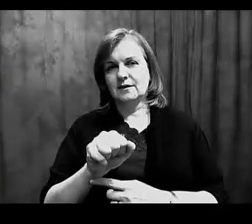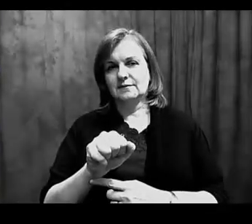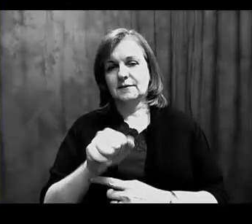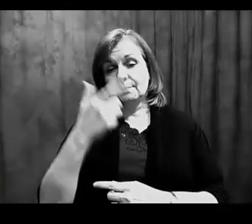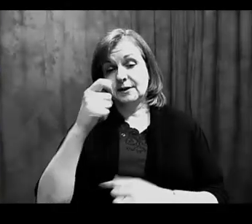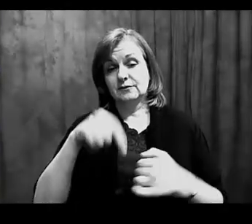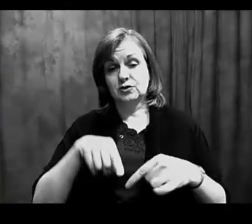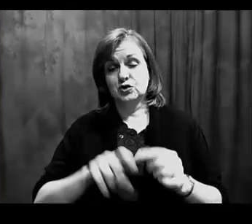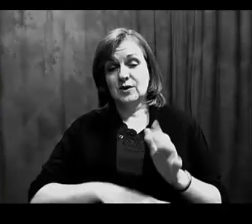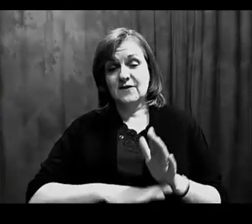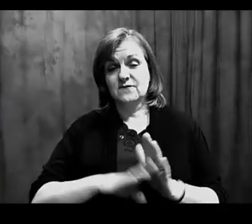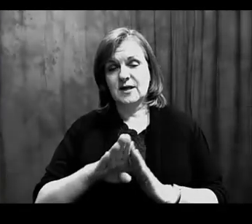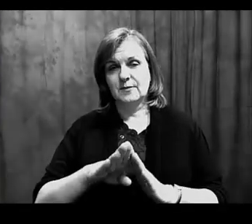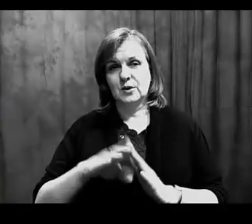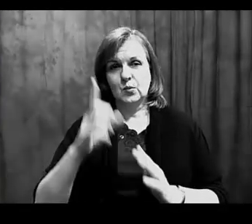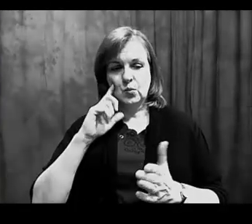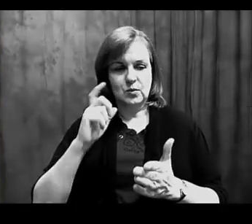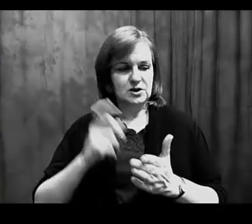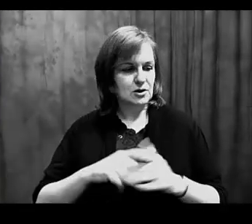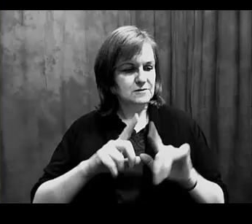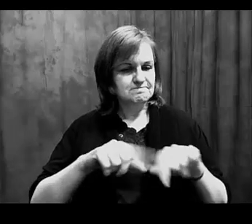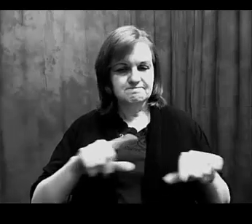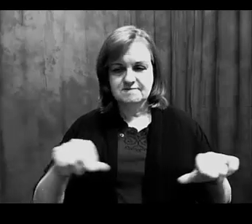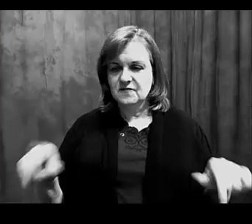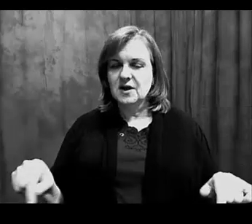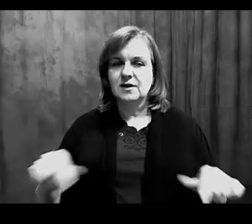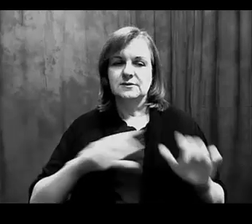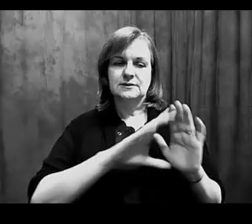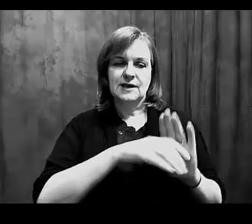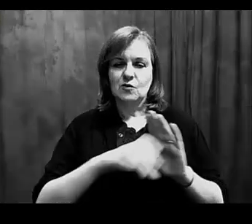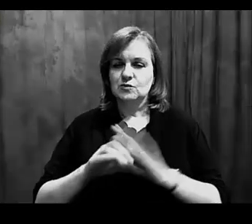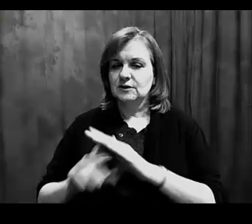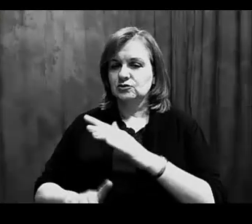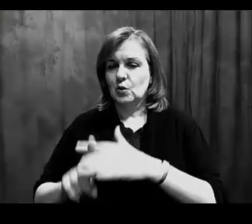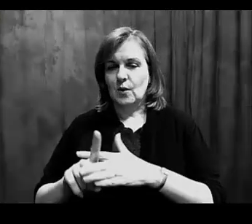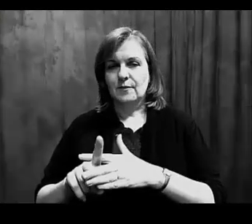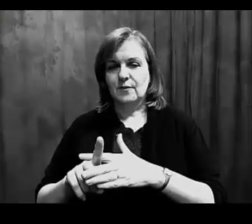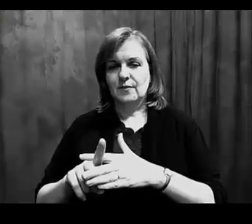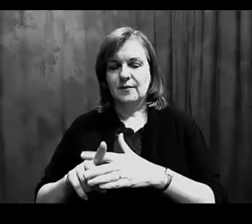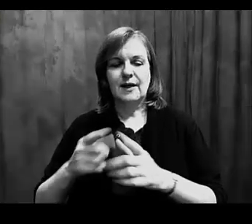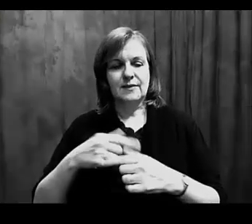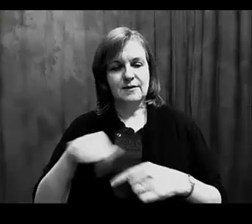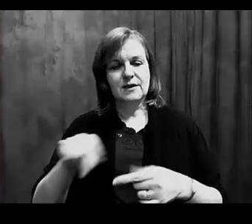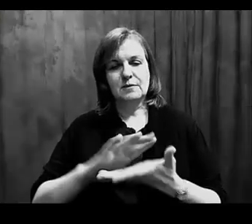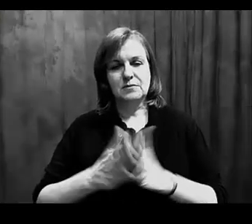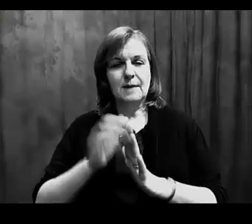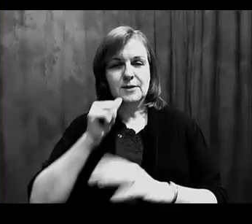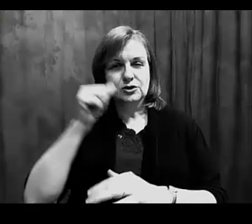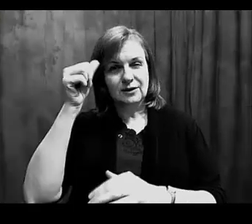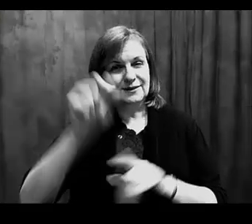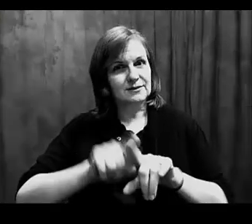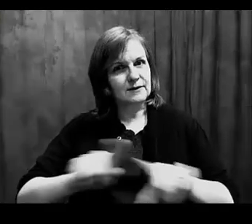primarily because in development we look at some very different characteristics as we move into adulthood and some of these